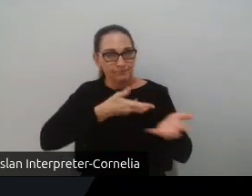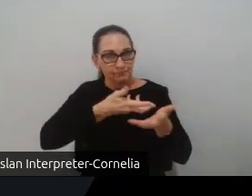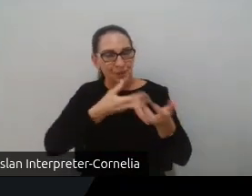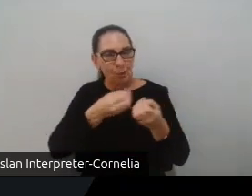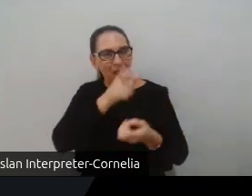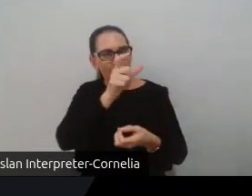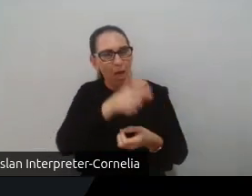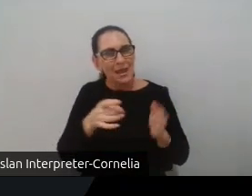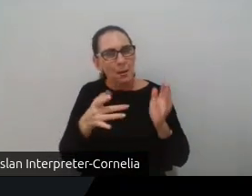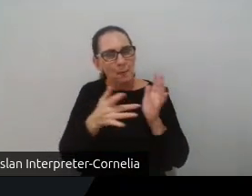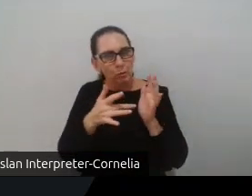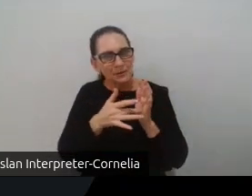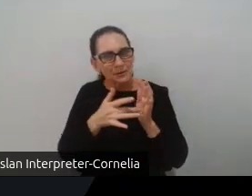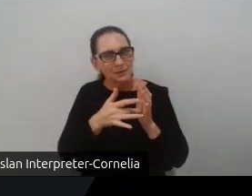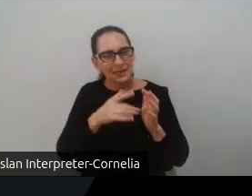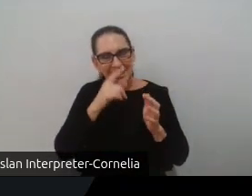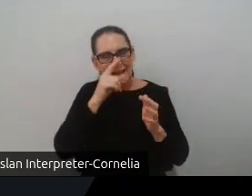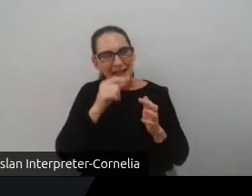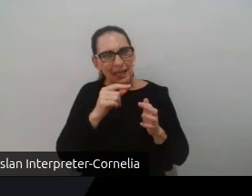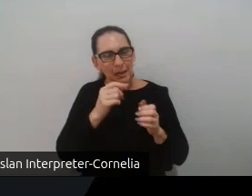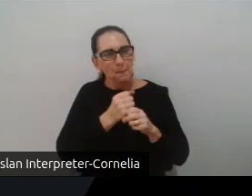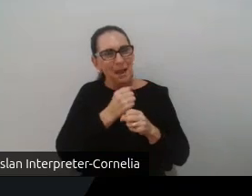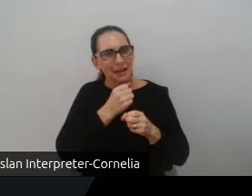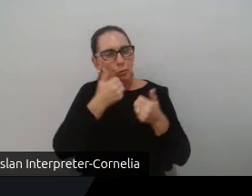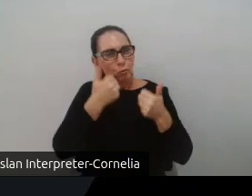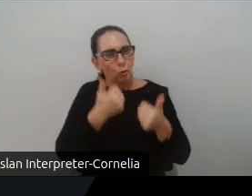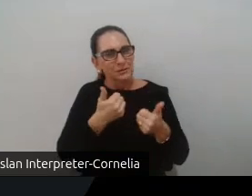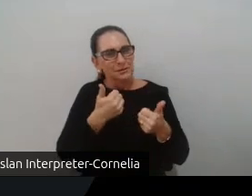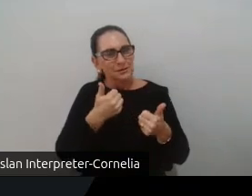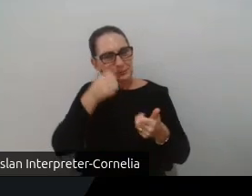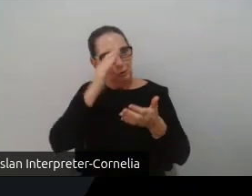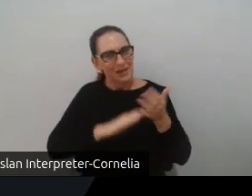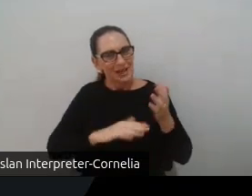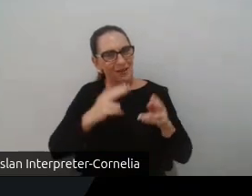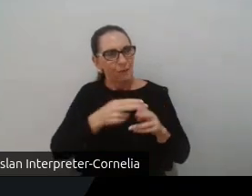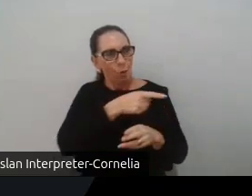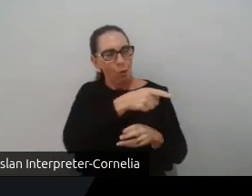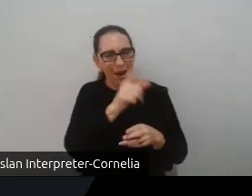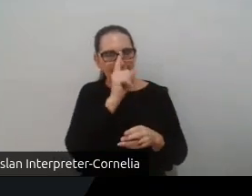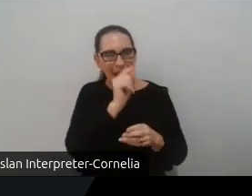the future engagement for clients when accessing support. So, it can make or break it for clients